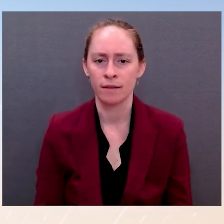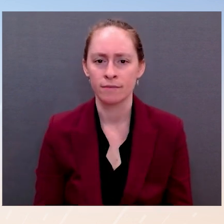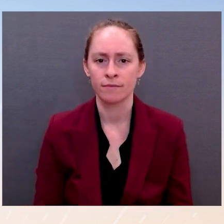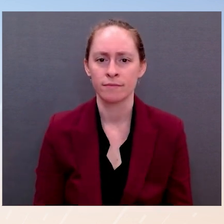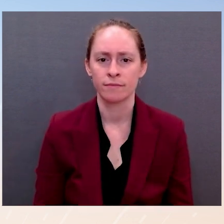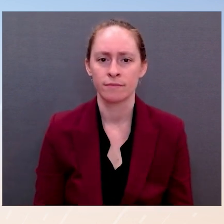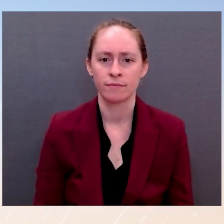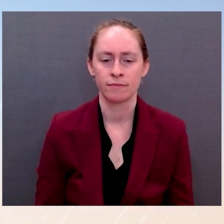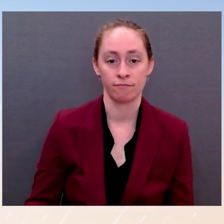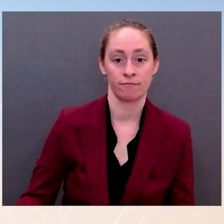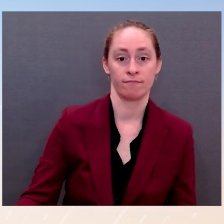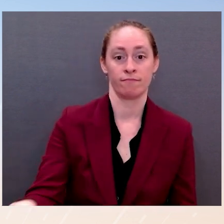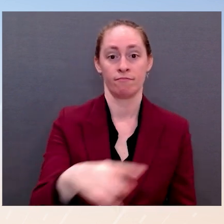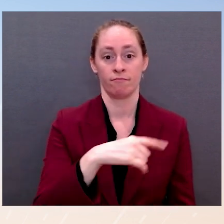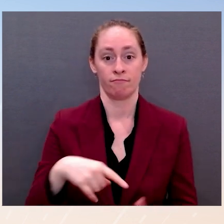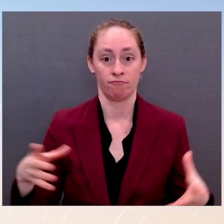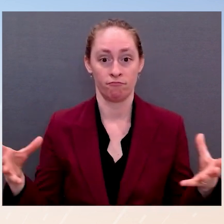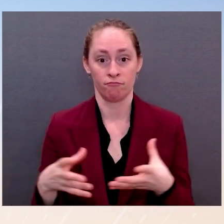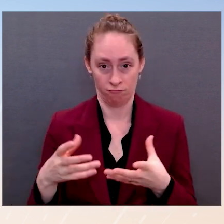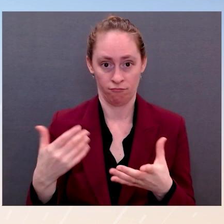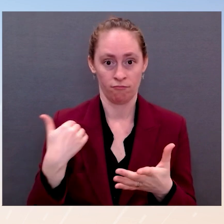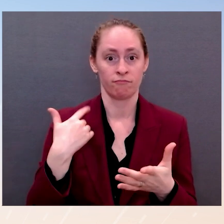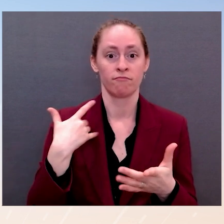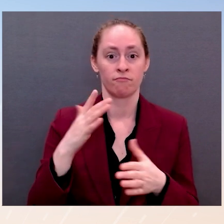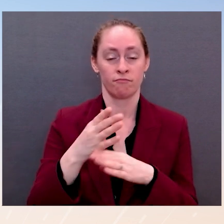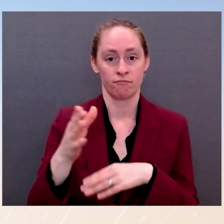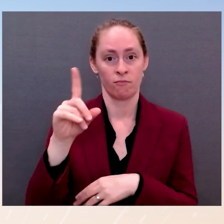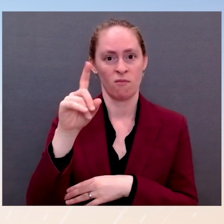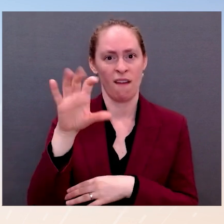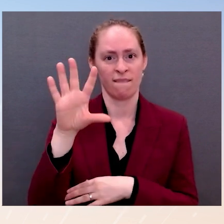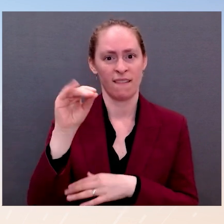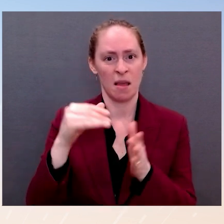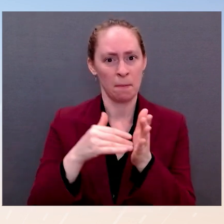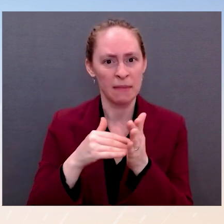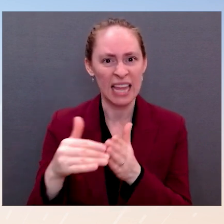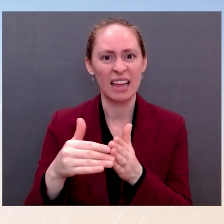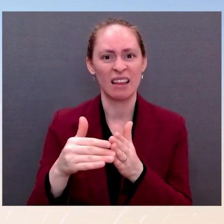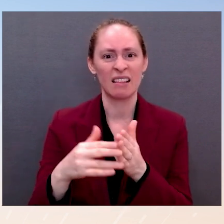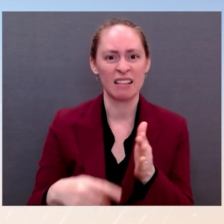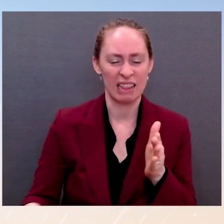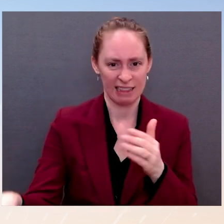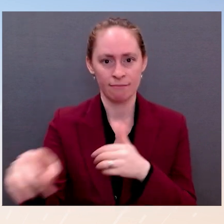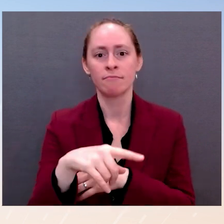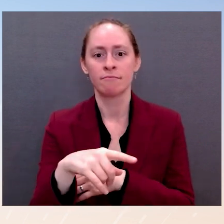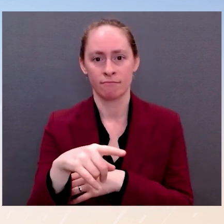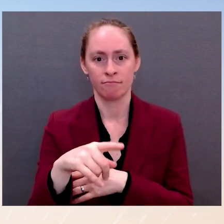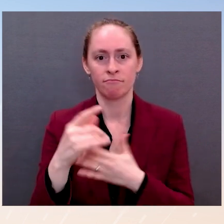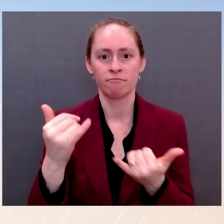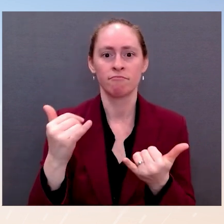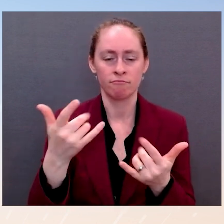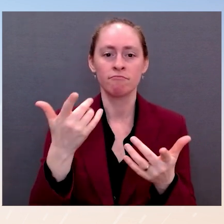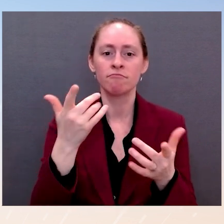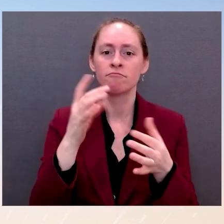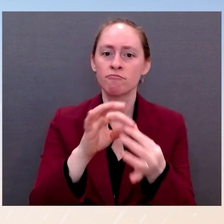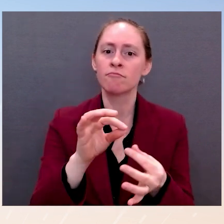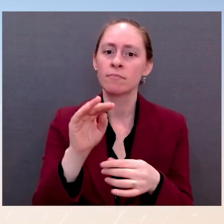we have one hundred and fifty million lives that we're responsible for the health insurance between Medicare, Medicaid and SCHIP